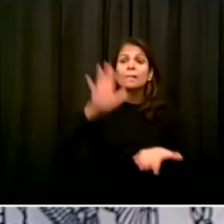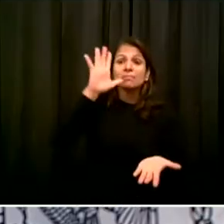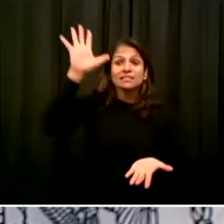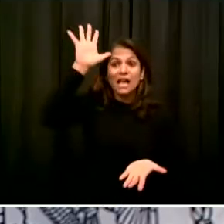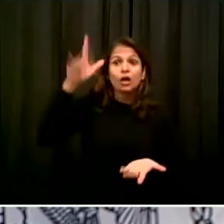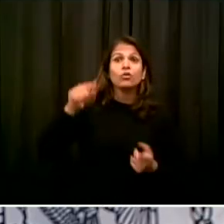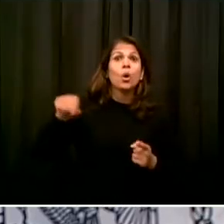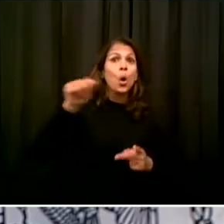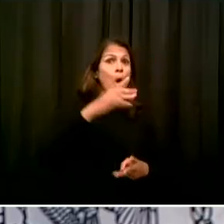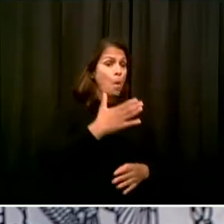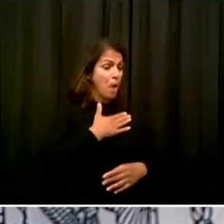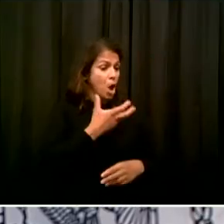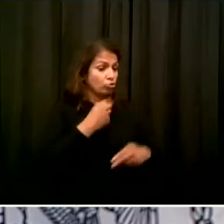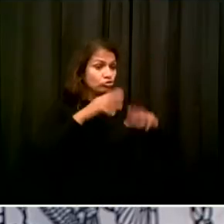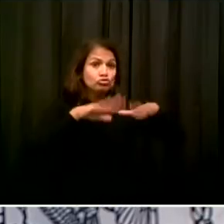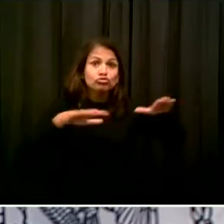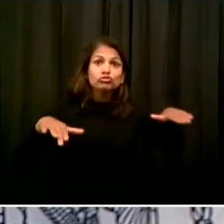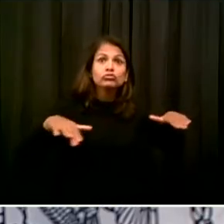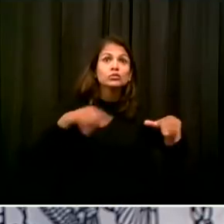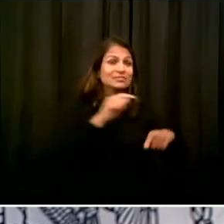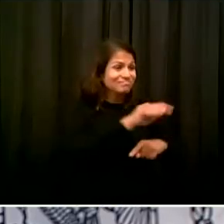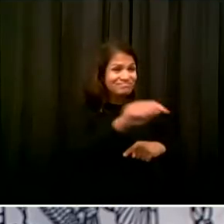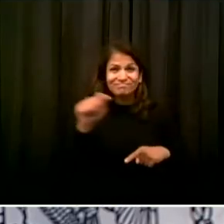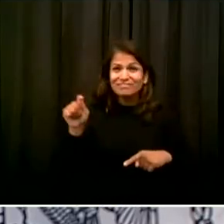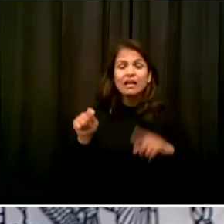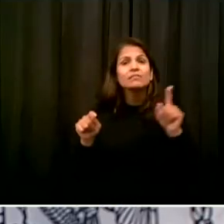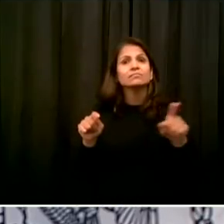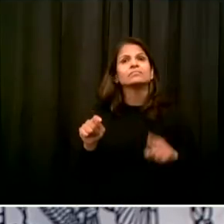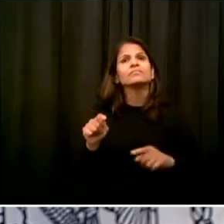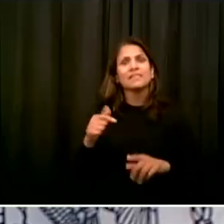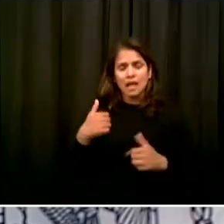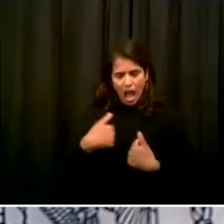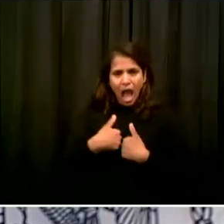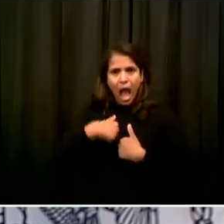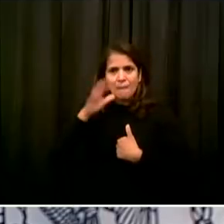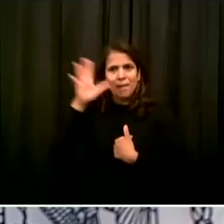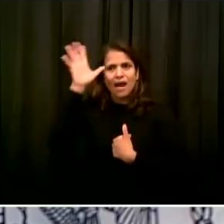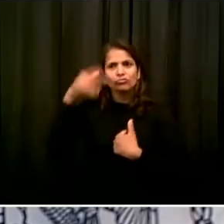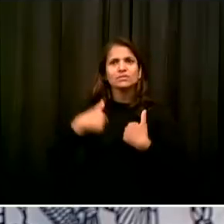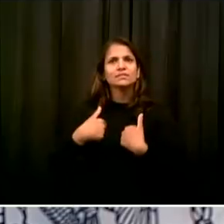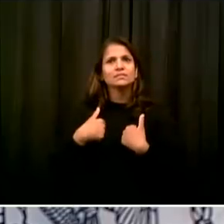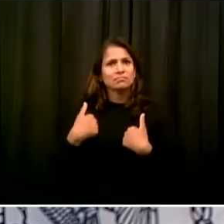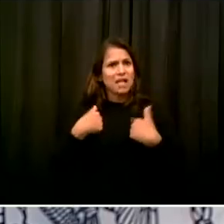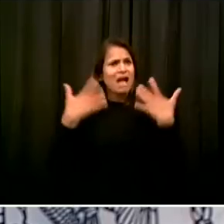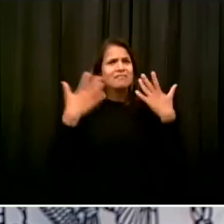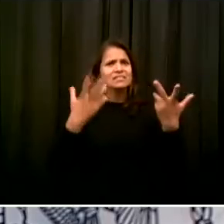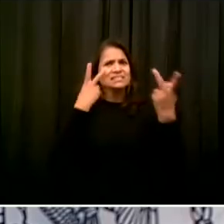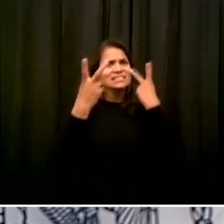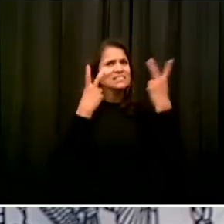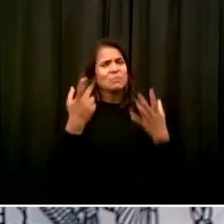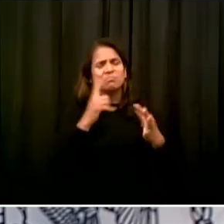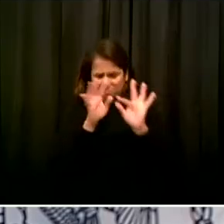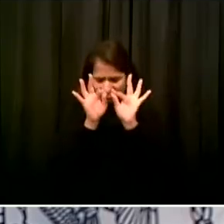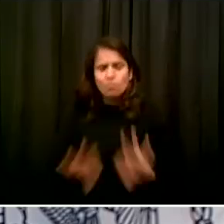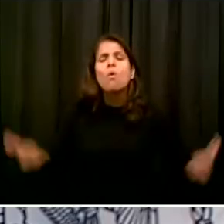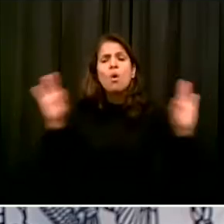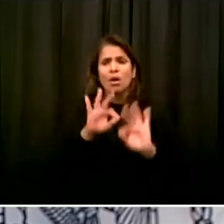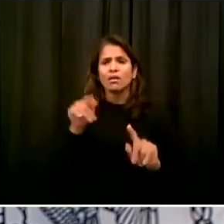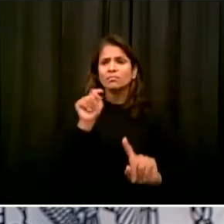IT BISECSEAU I AM A PUBLIC SCHOOL PARENT AND SO MANY